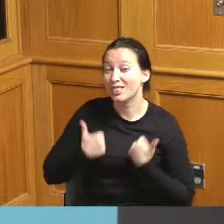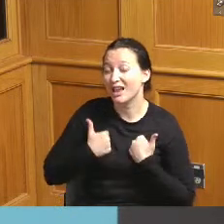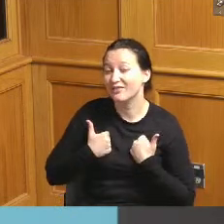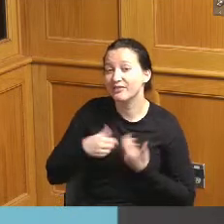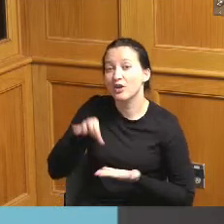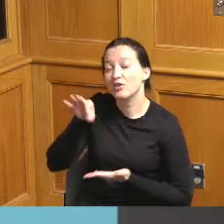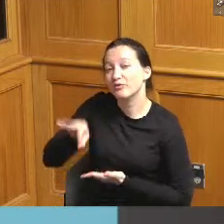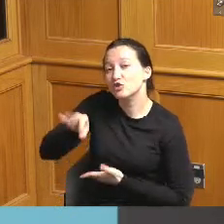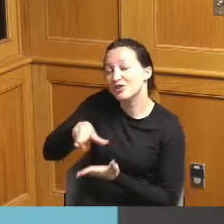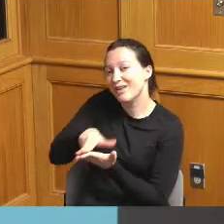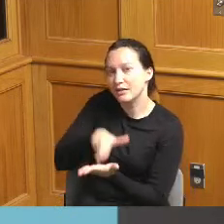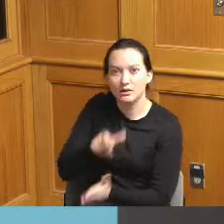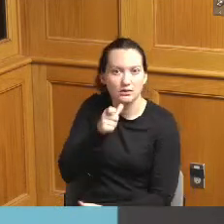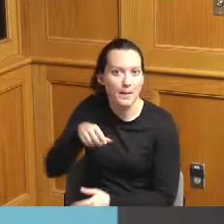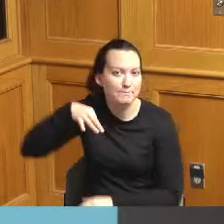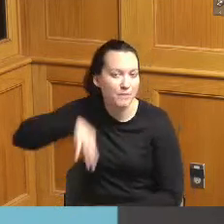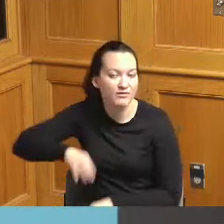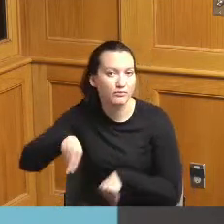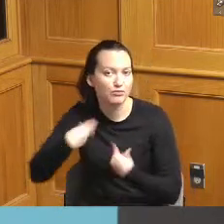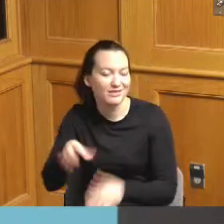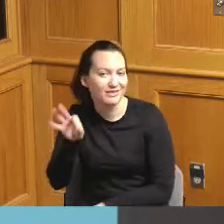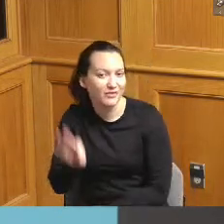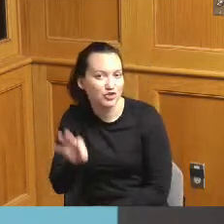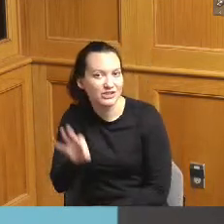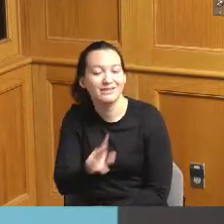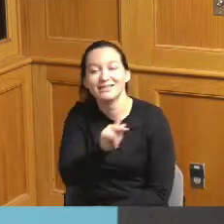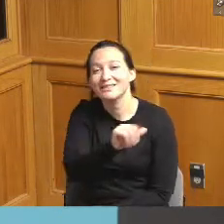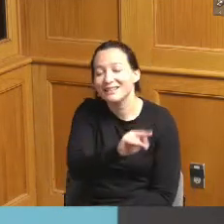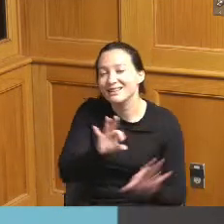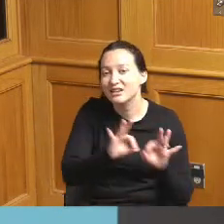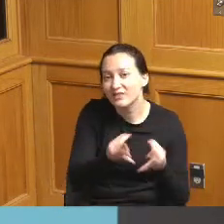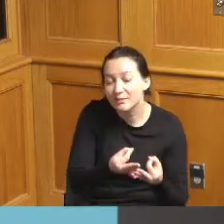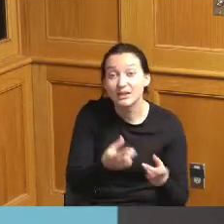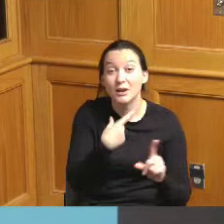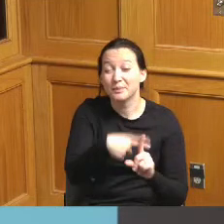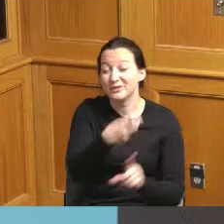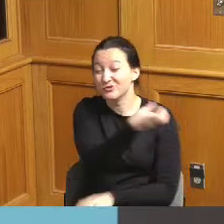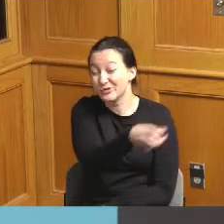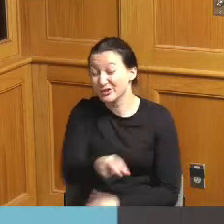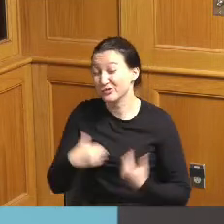local non-profit to provide Furniture to Kin families and parents and transition age youth